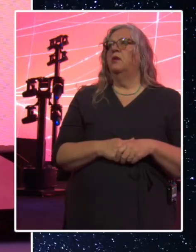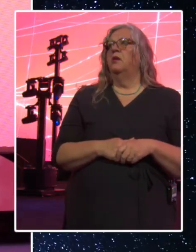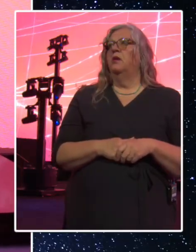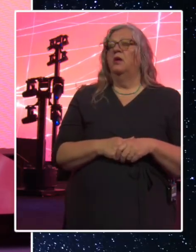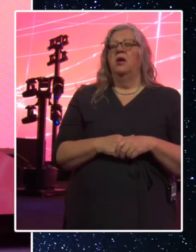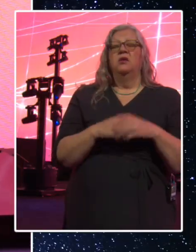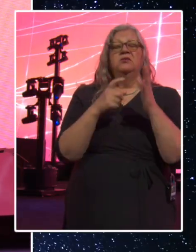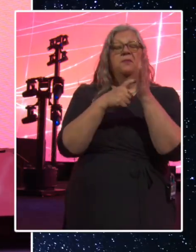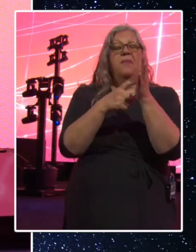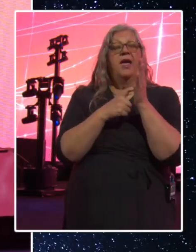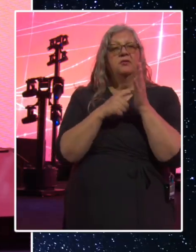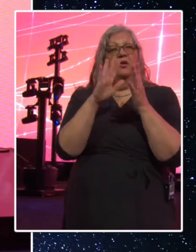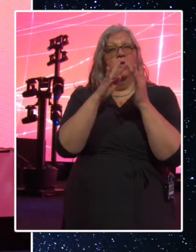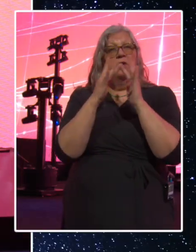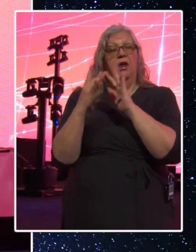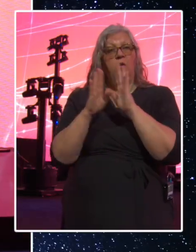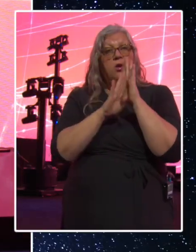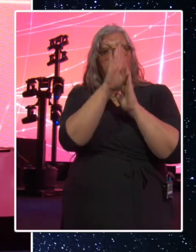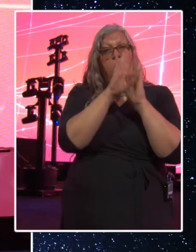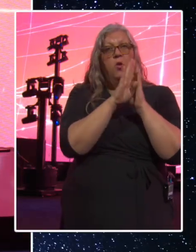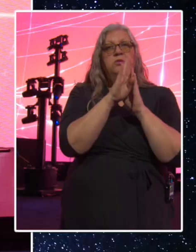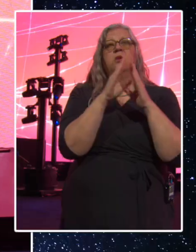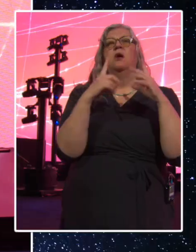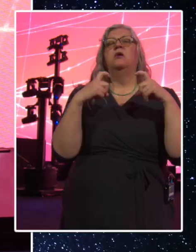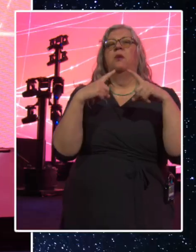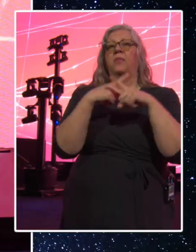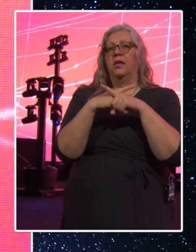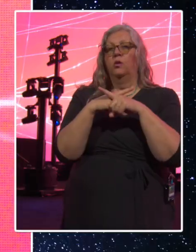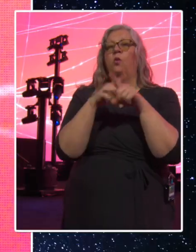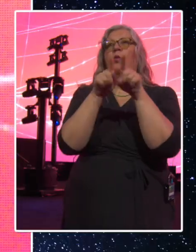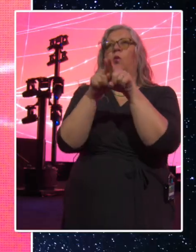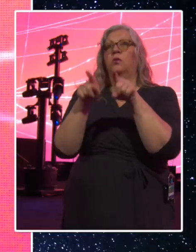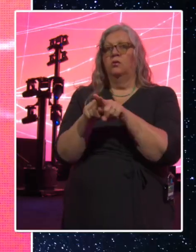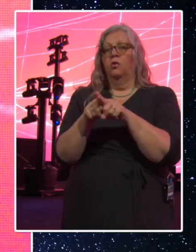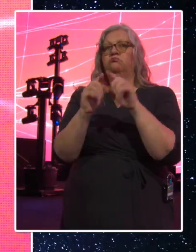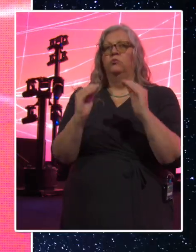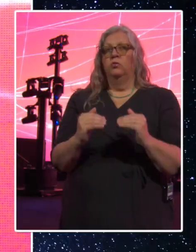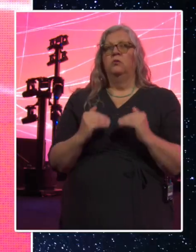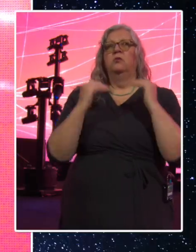so does the complexity and managing it all requires a new level of intelligence.